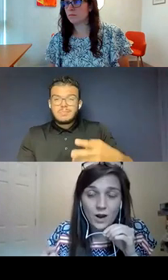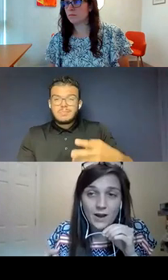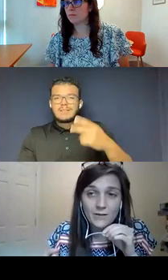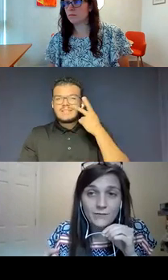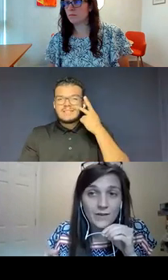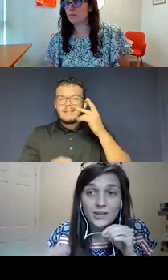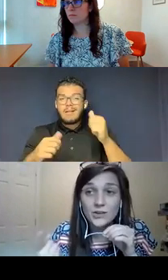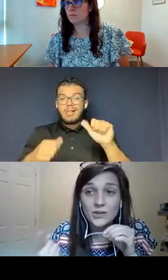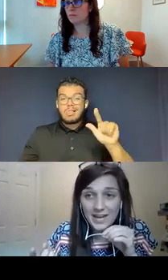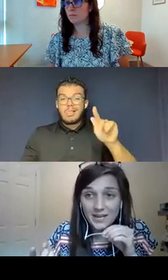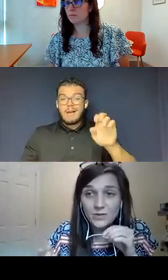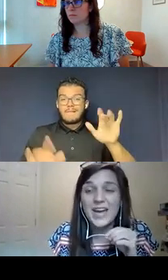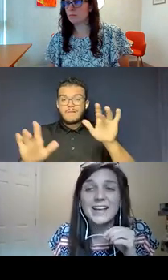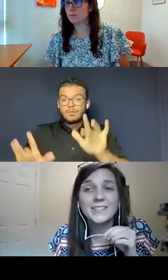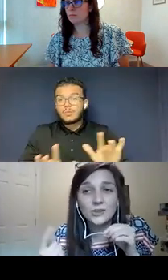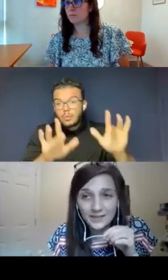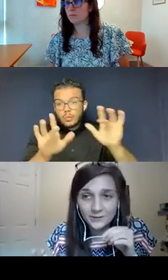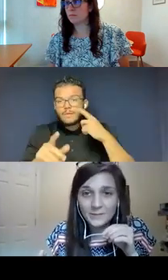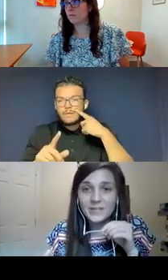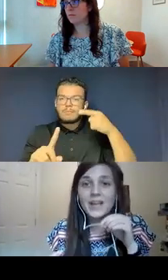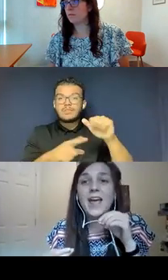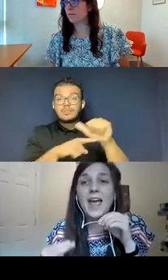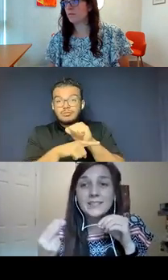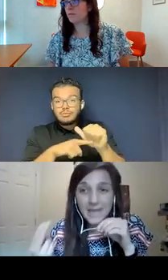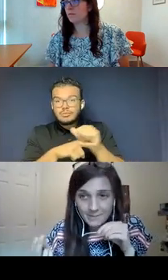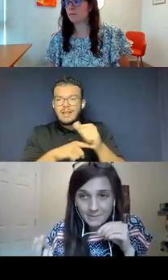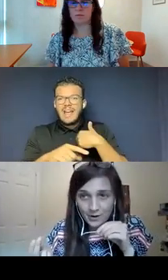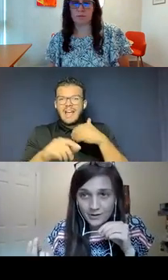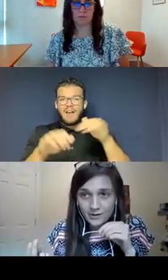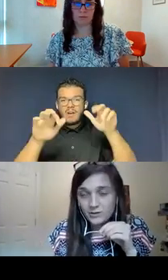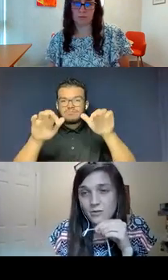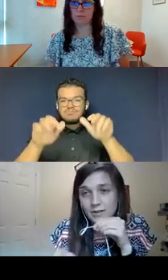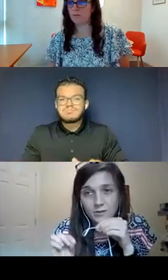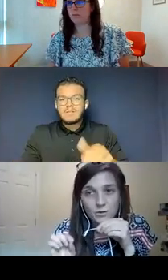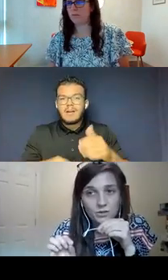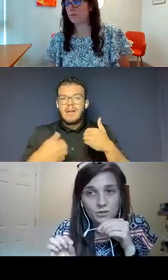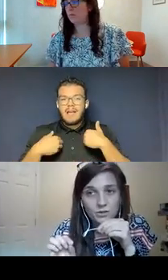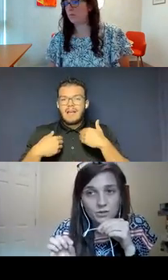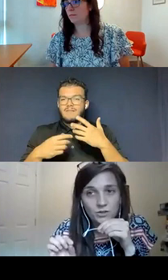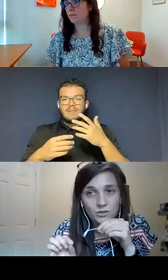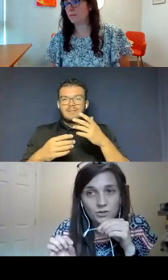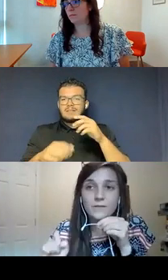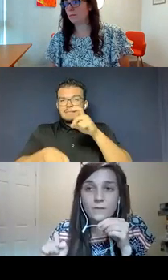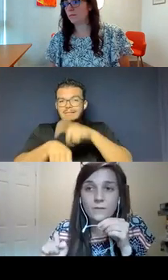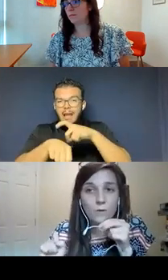of a training that has a transcript and time markers so you can switch to any section of the forum